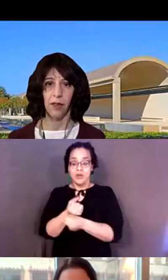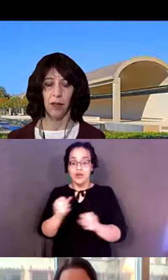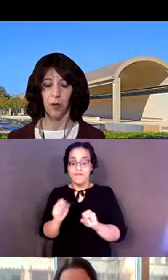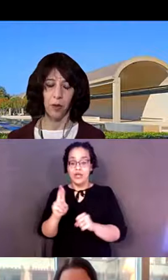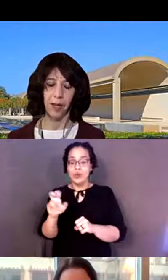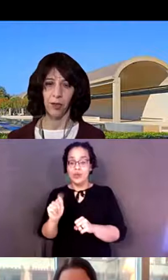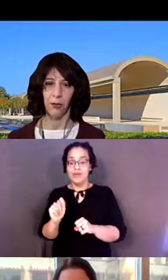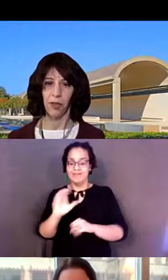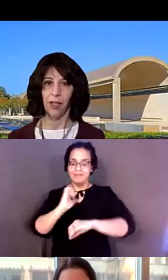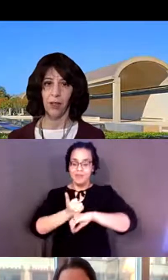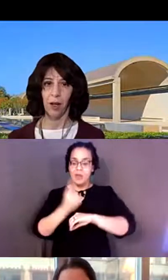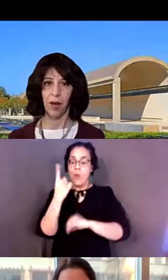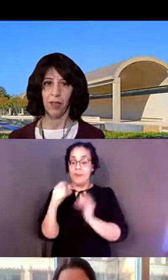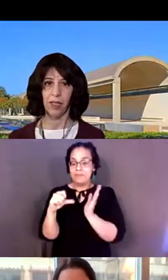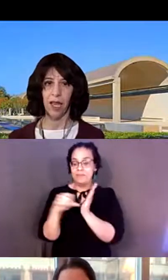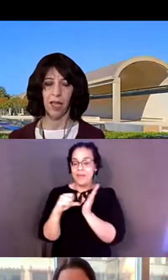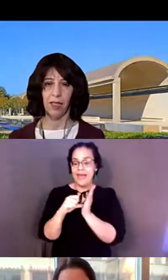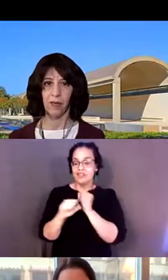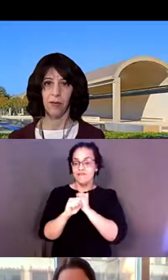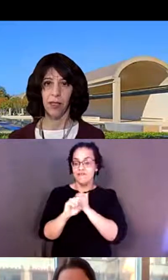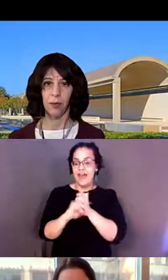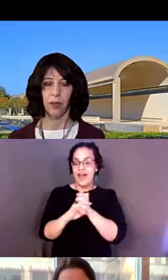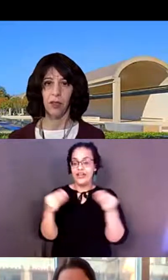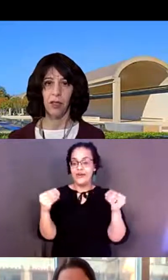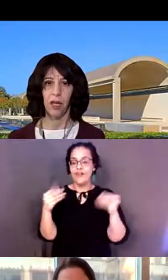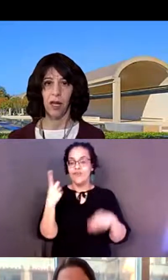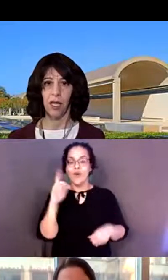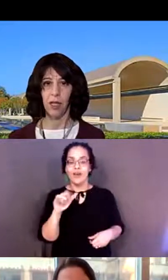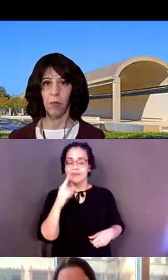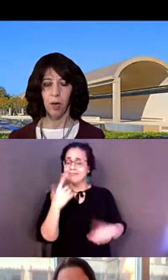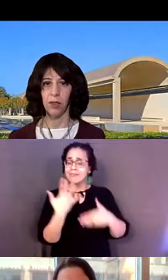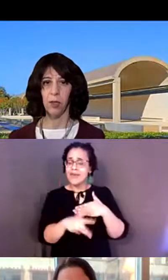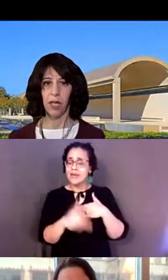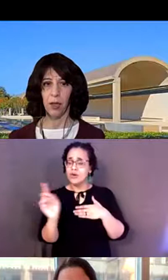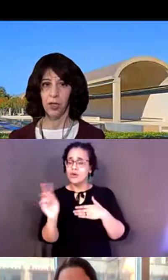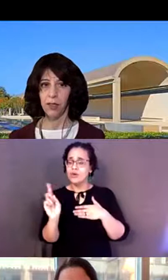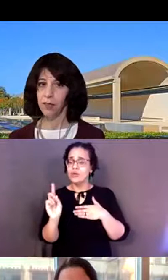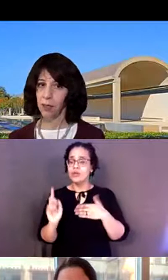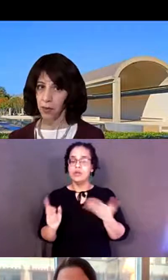or one-page flyer about this and it's available